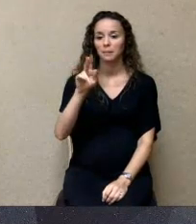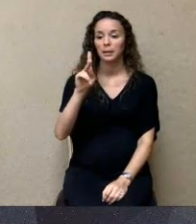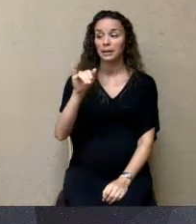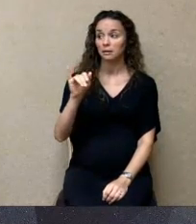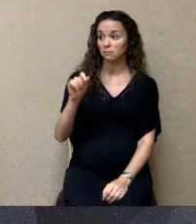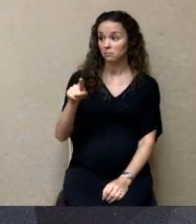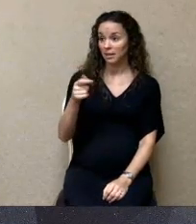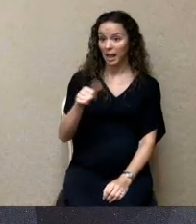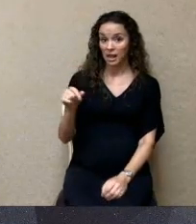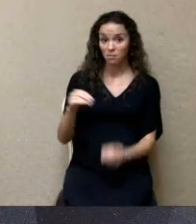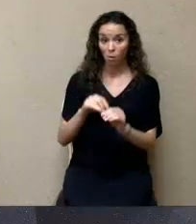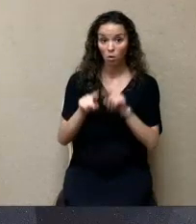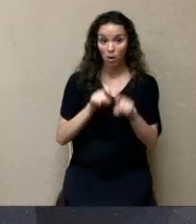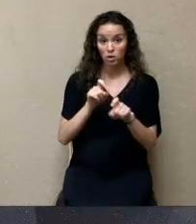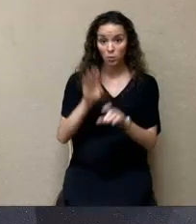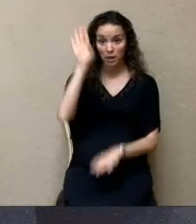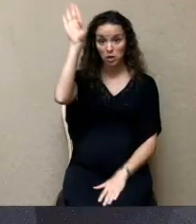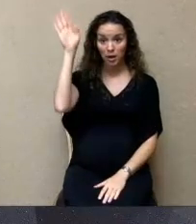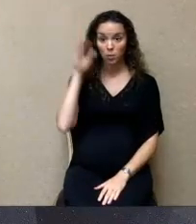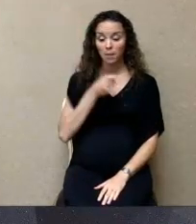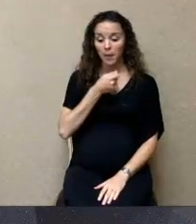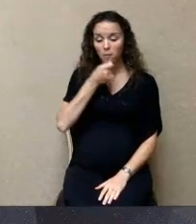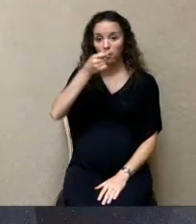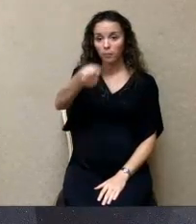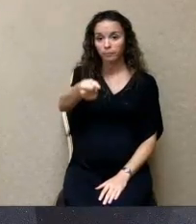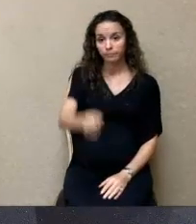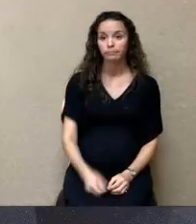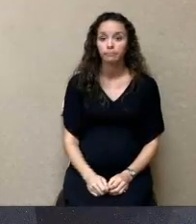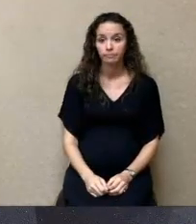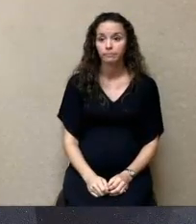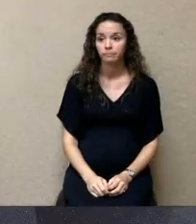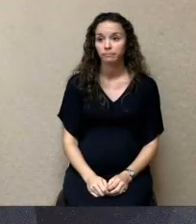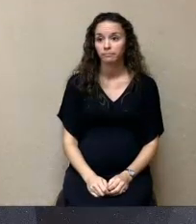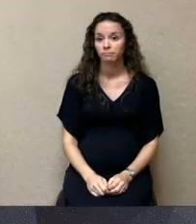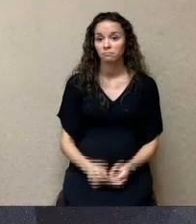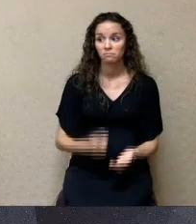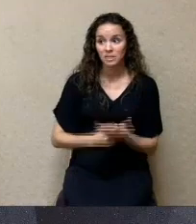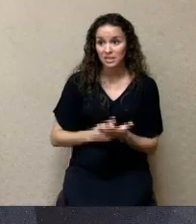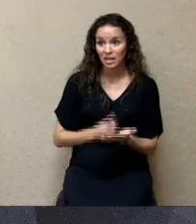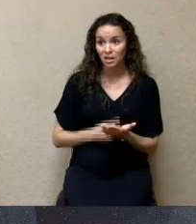Raise your hand and we'll bring the mic. Discussions.